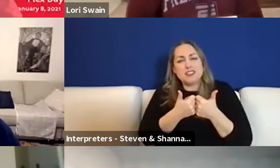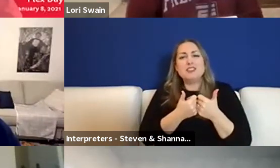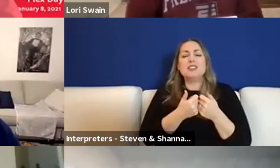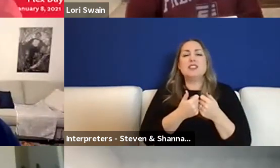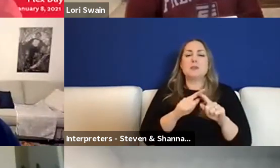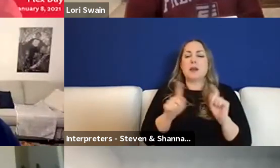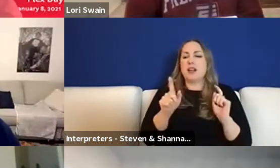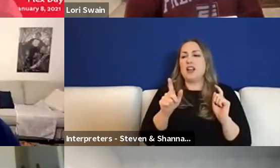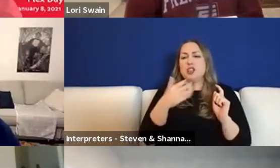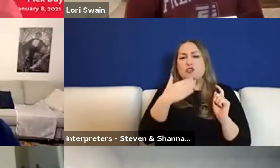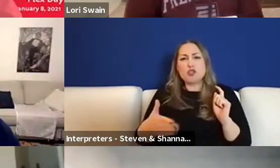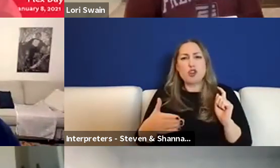that we didn't have before, either. So